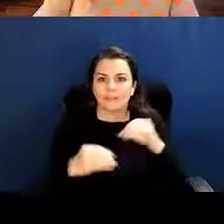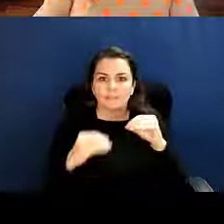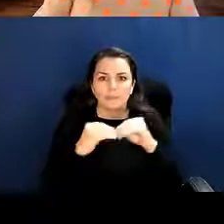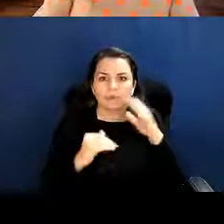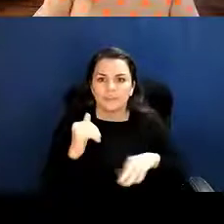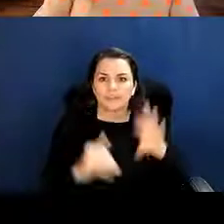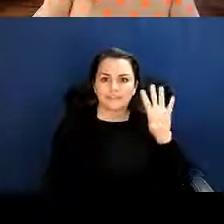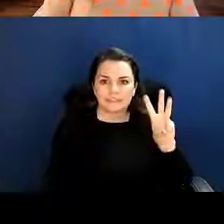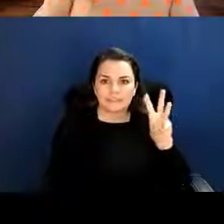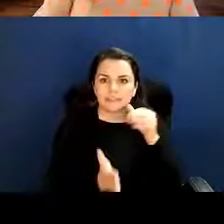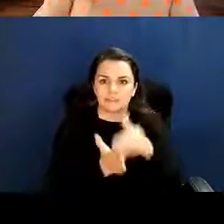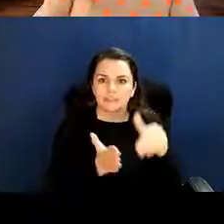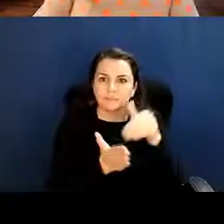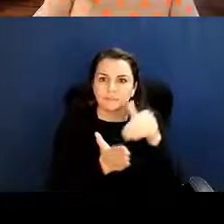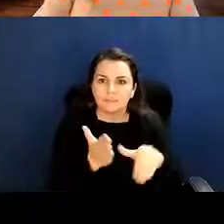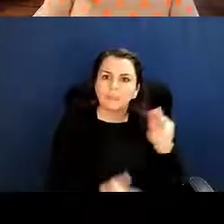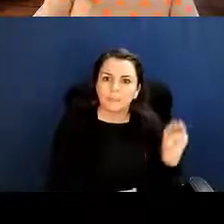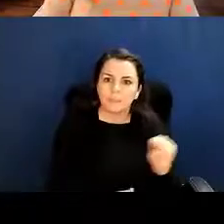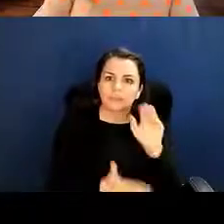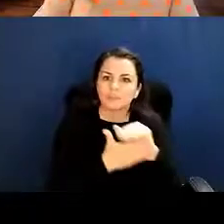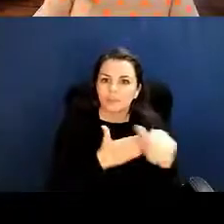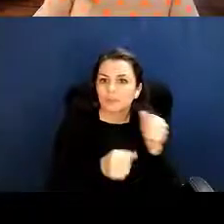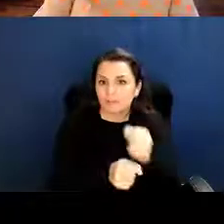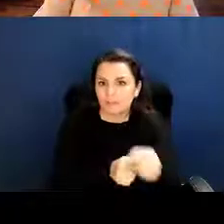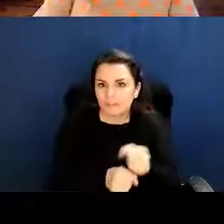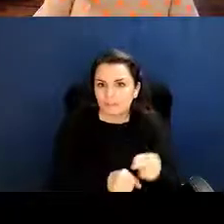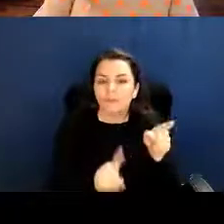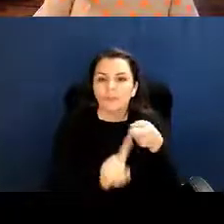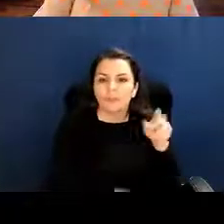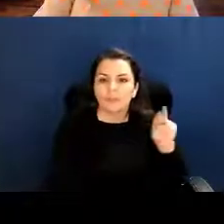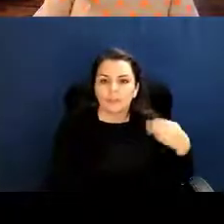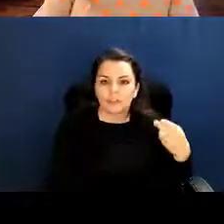a year in funding from the NIH in 4 of the last 7 years.